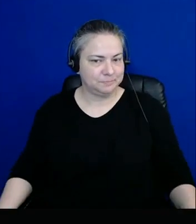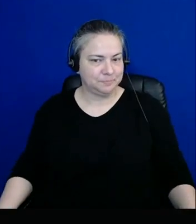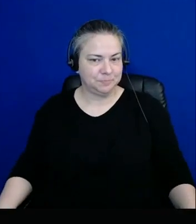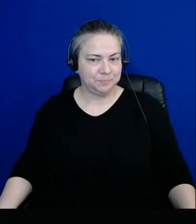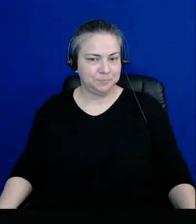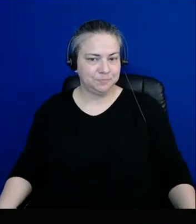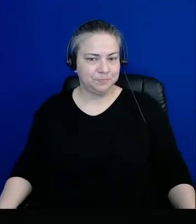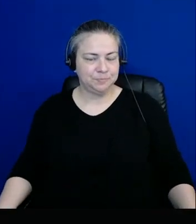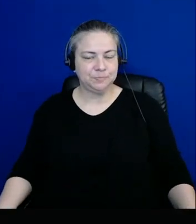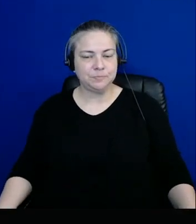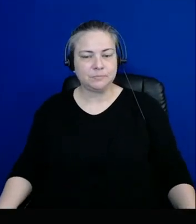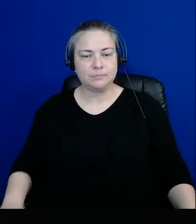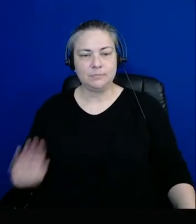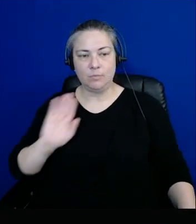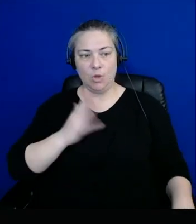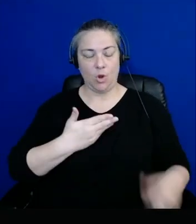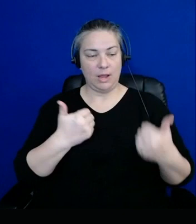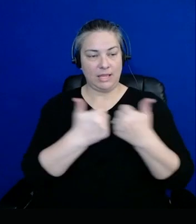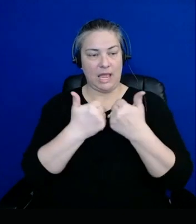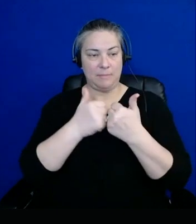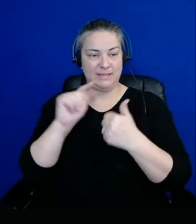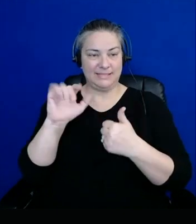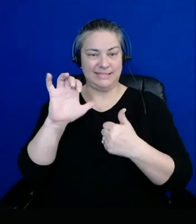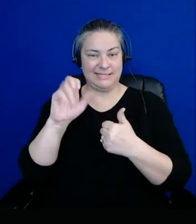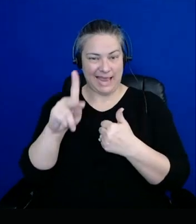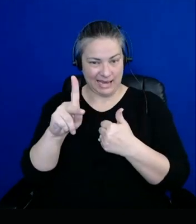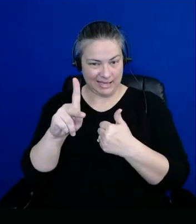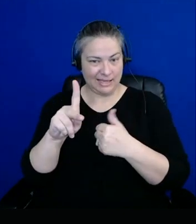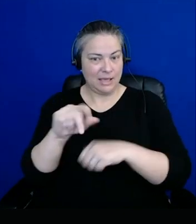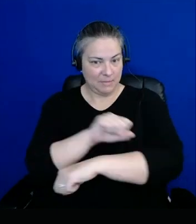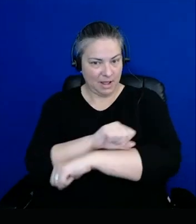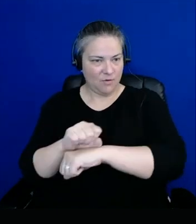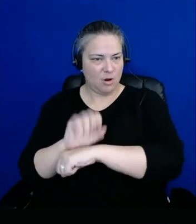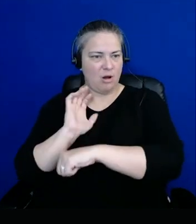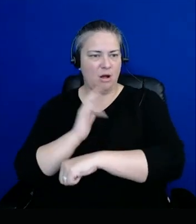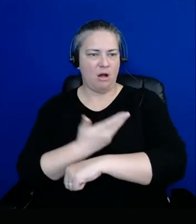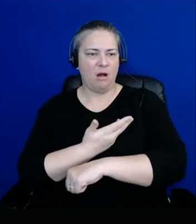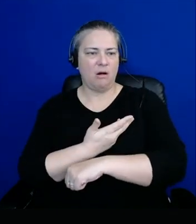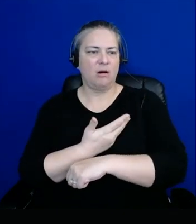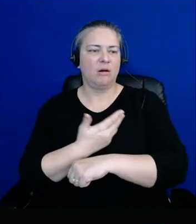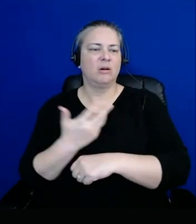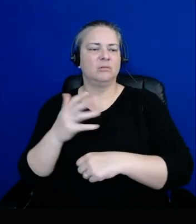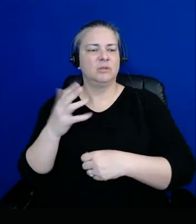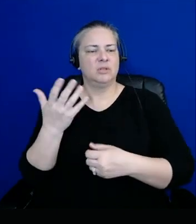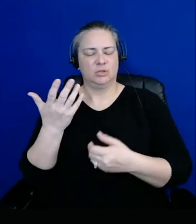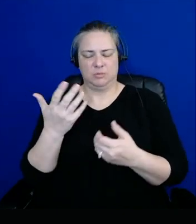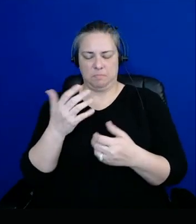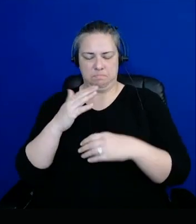Our Game Stack platform is what we call the software and services that are the building blocks for game creators.